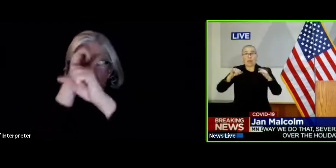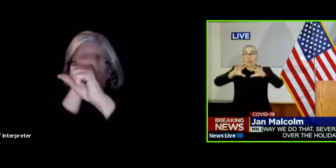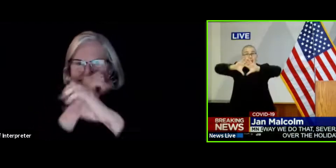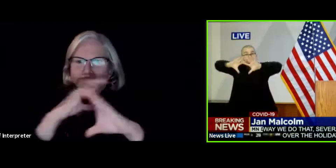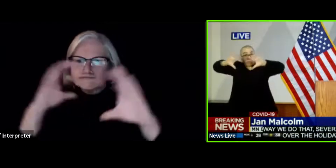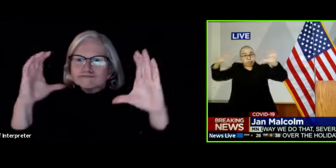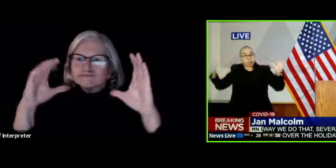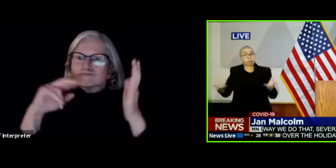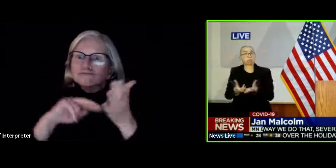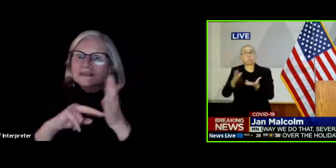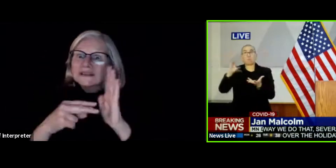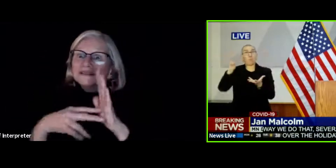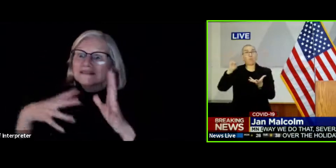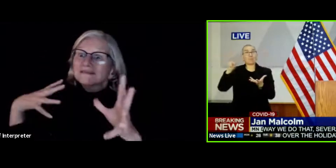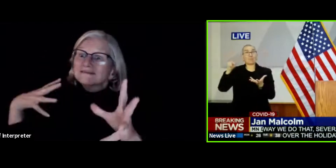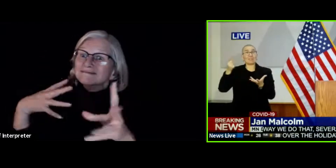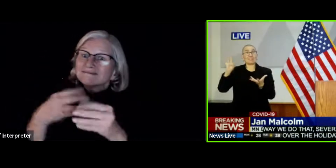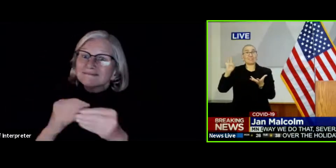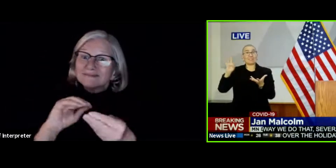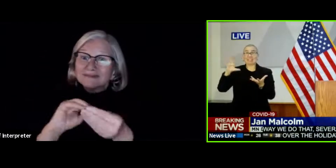CASES IN MINNESOTA SINCE THE START OF THE PANDEMIC HAS